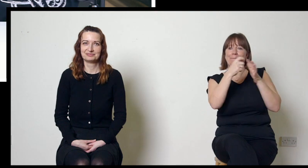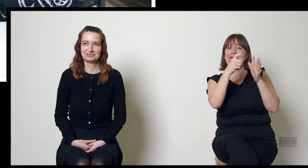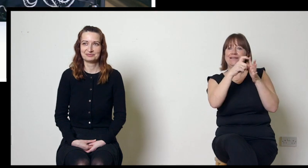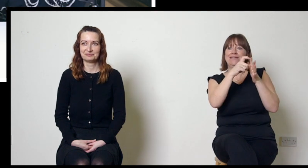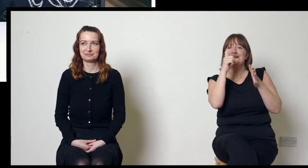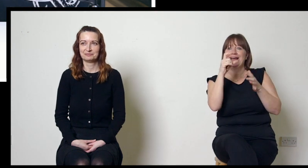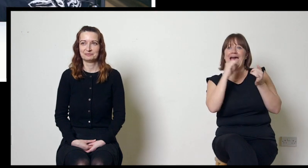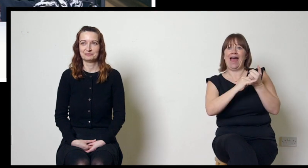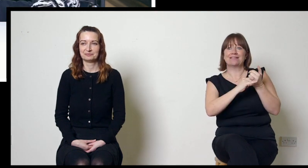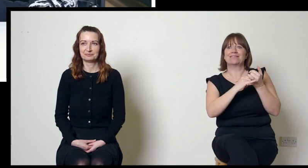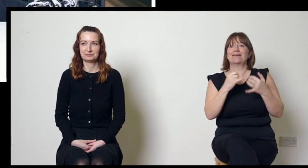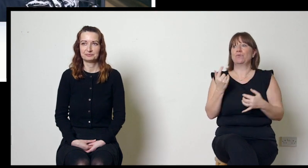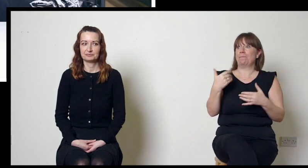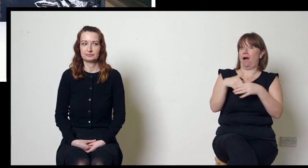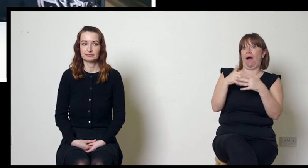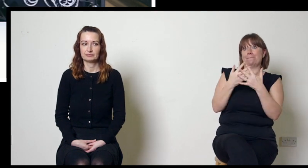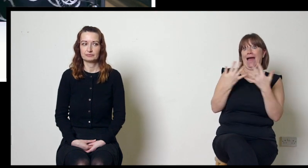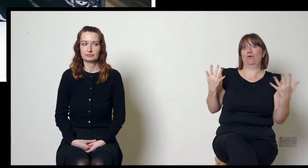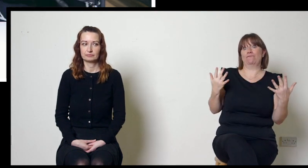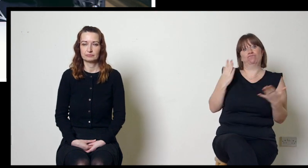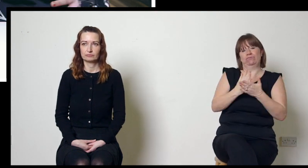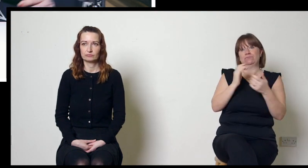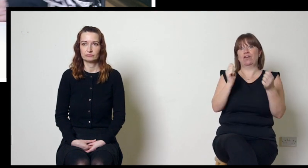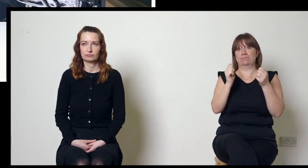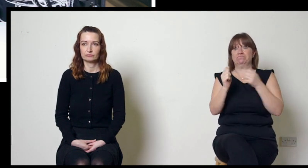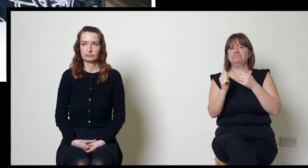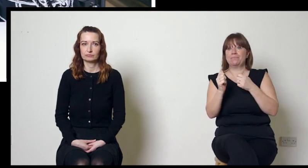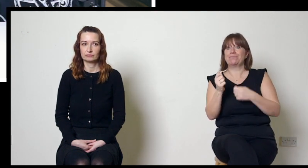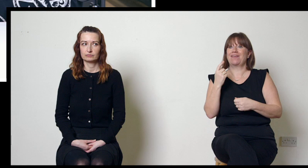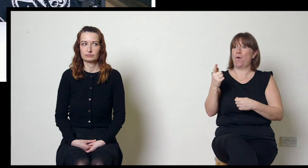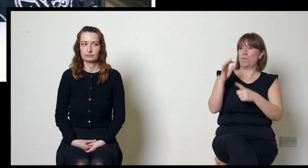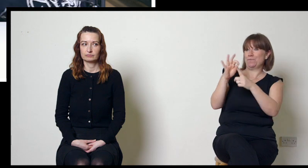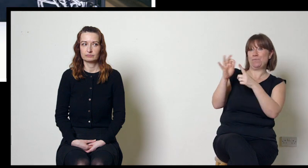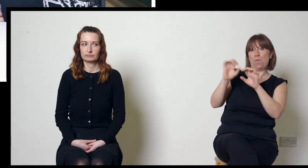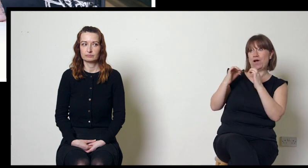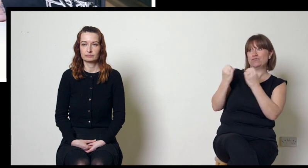who was part of the panel for Reasonable Adjustment, and they had their own bespoke workshop with Fae and the deaf